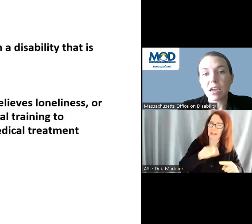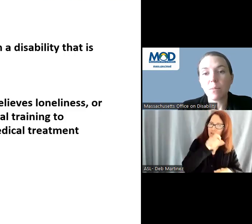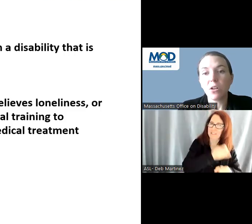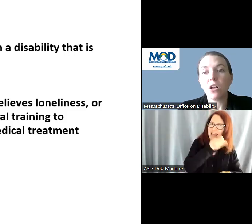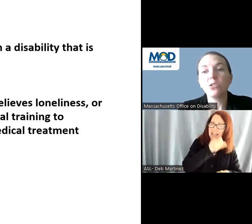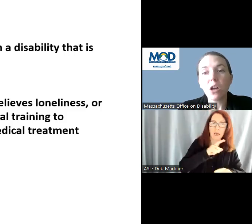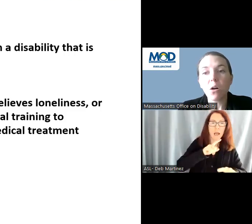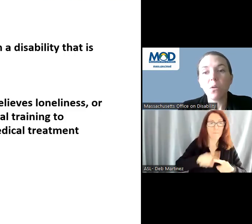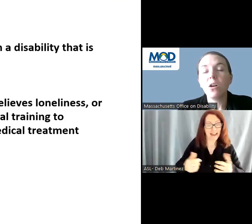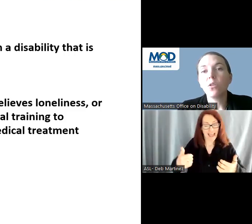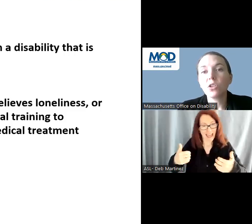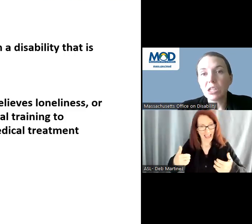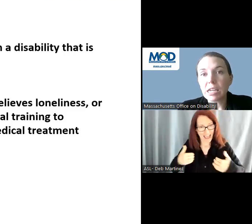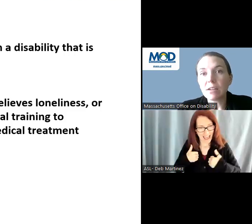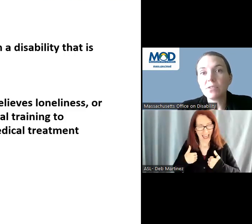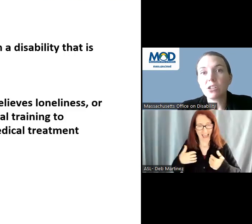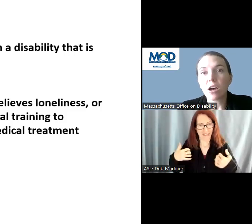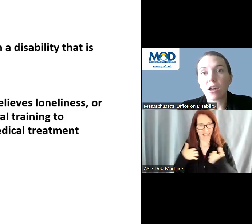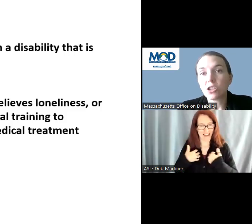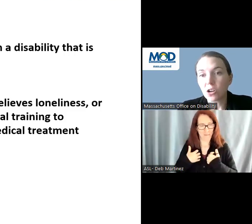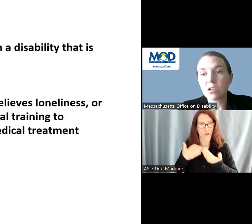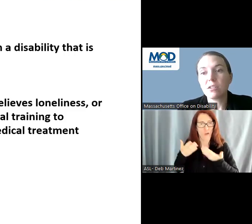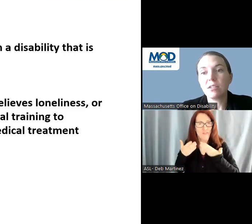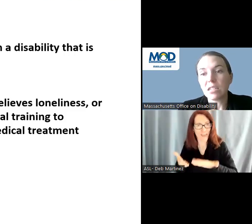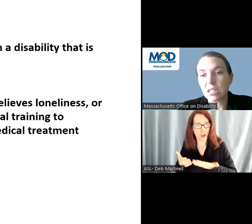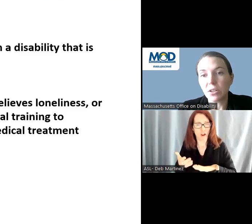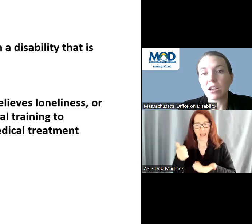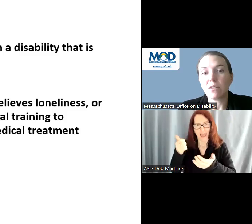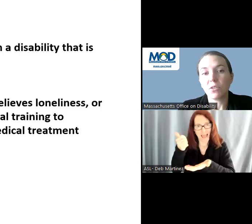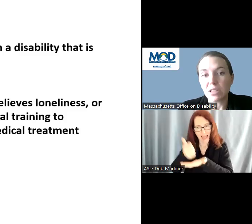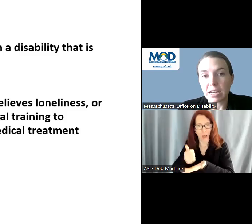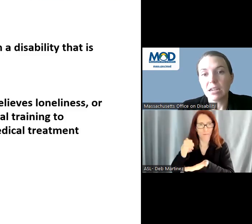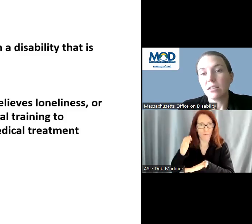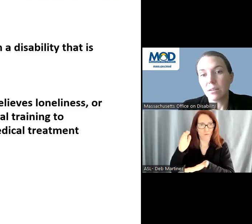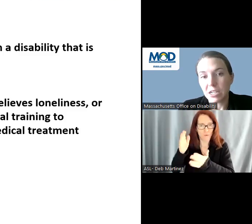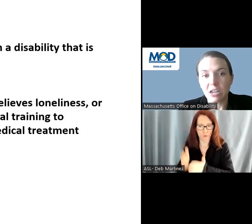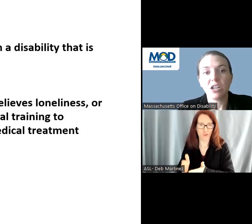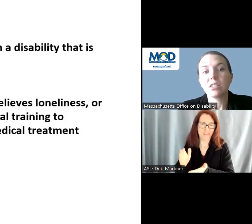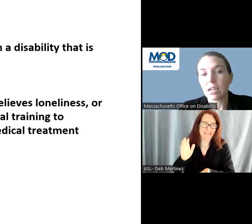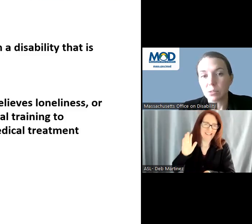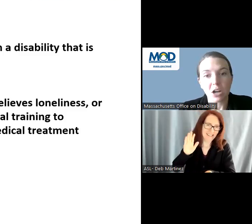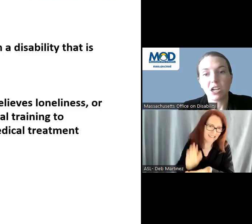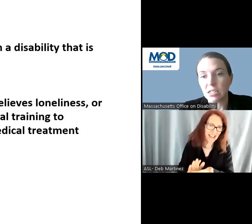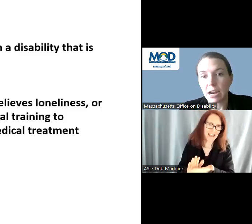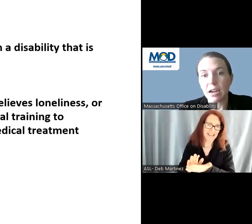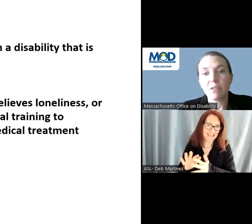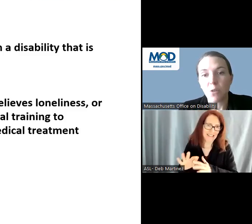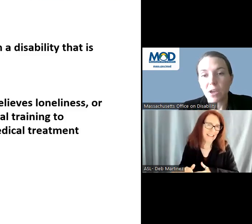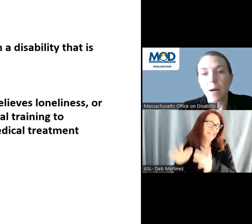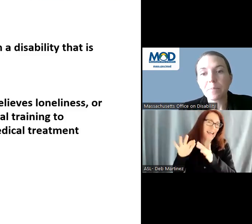of the animal alone relieves a certain disability-related limitations like depression, anxiety, phobia.